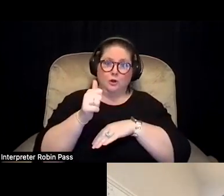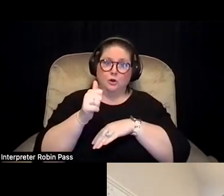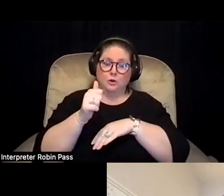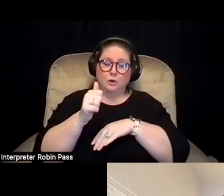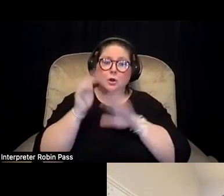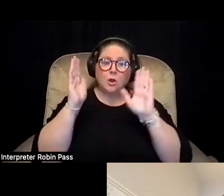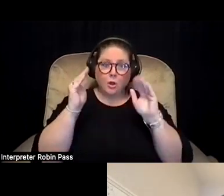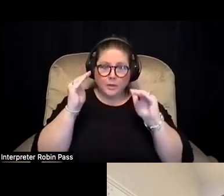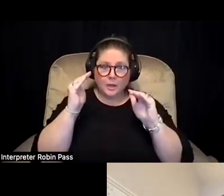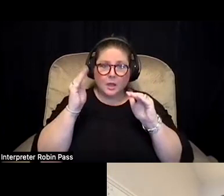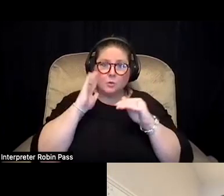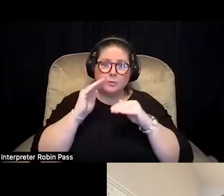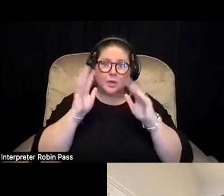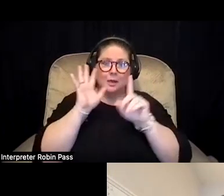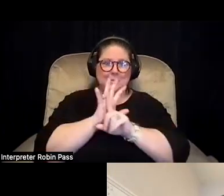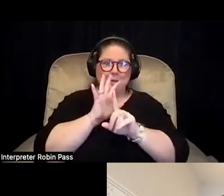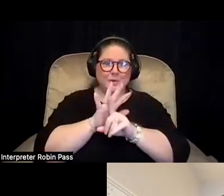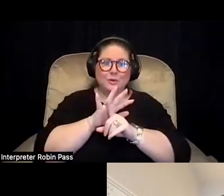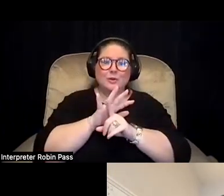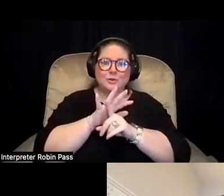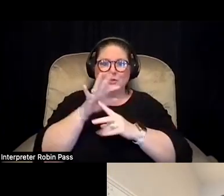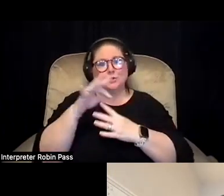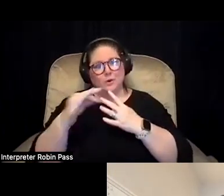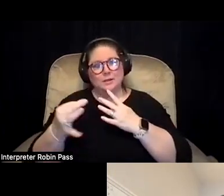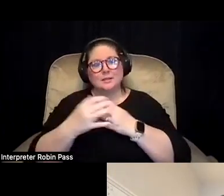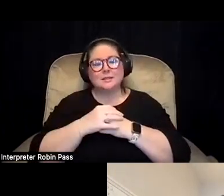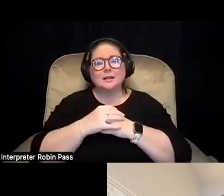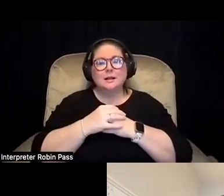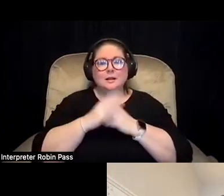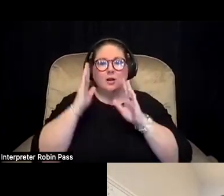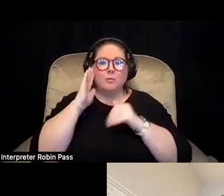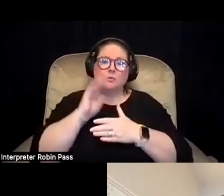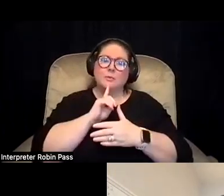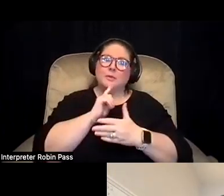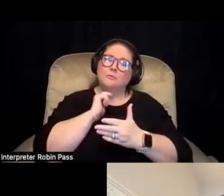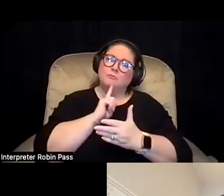is going to be a very popular choice um and hope that it is very helpful for all of you that are um